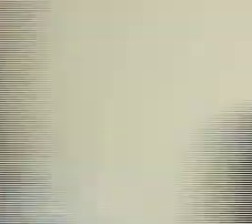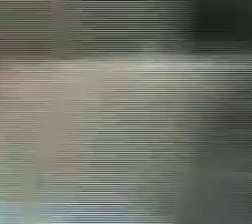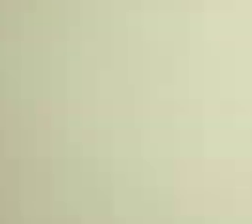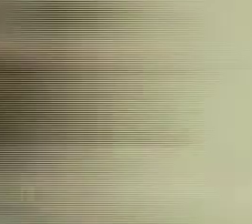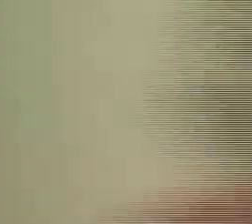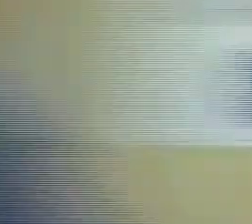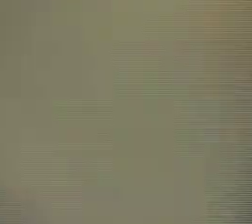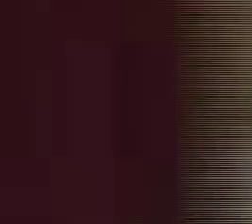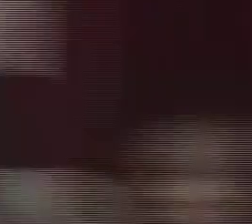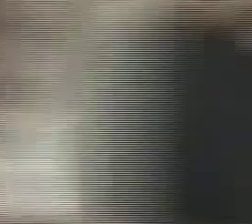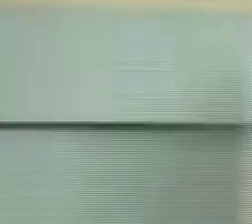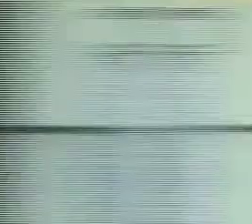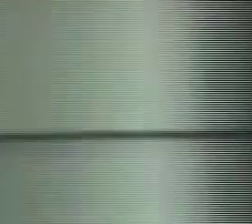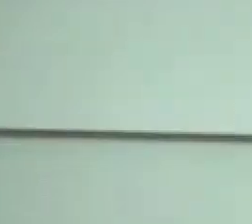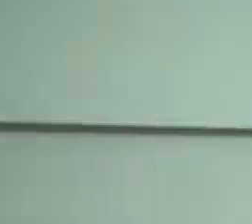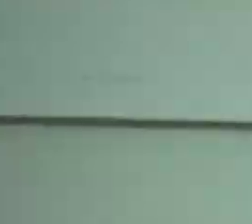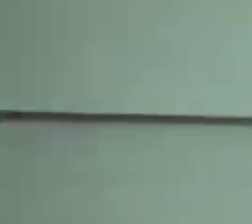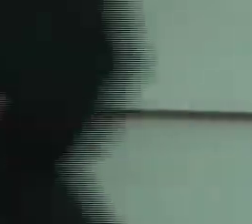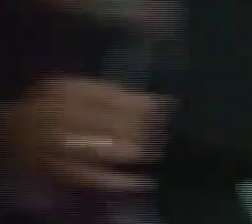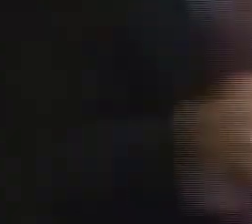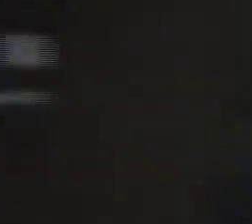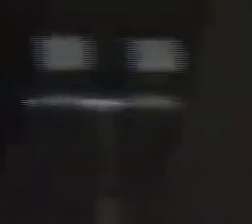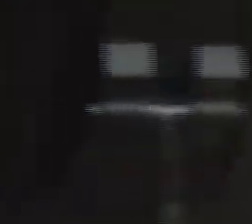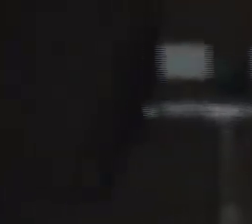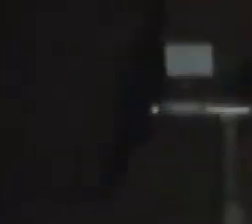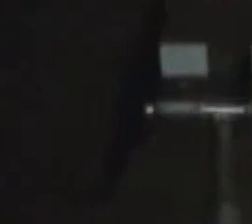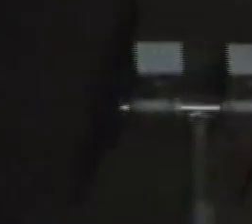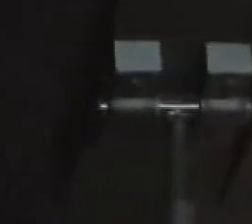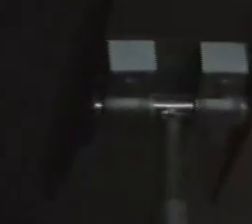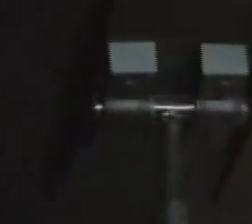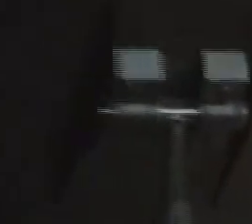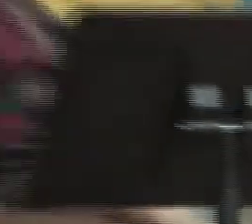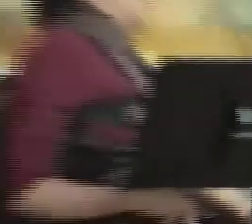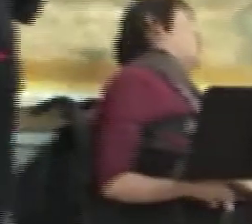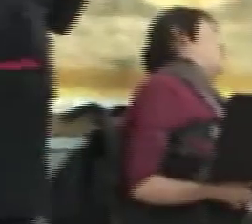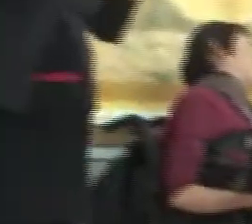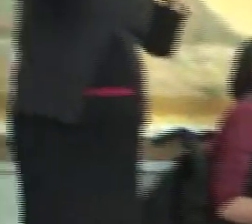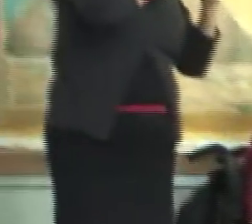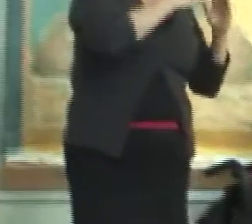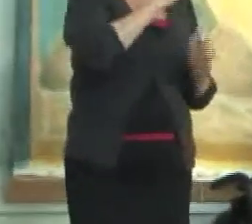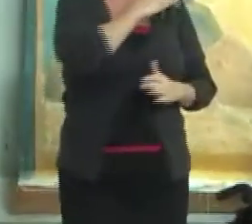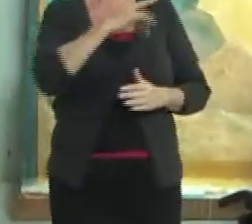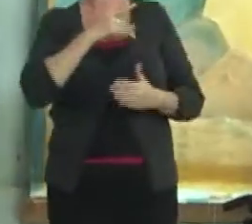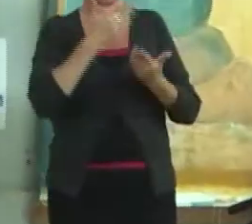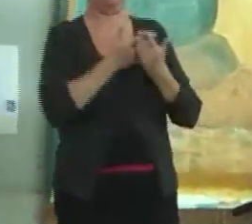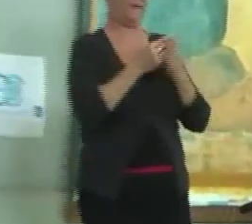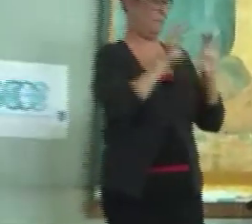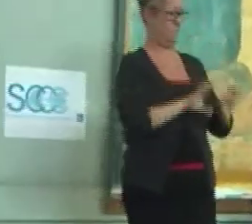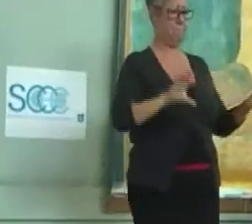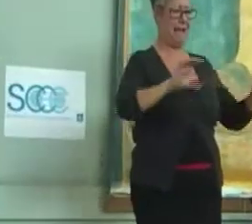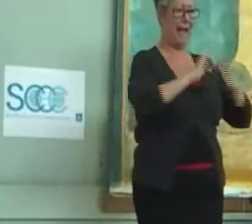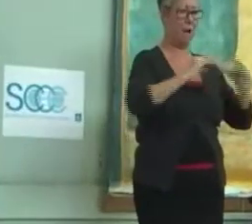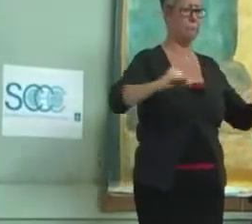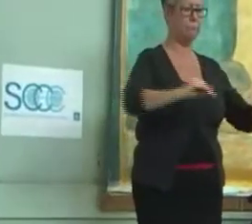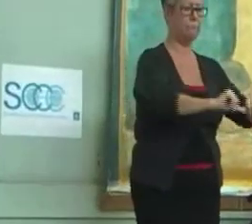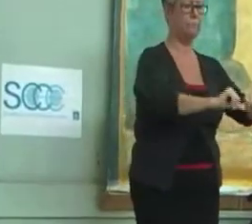the difference between, ah, the municipal and provincial jurisdictions when it comes to social welfare and providing supports?